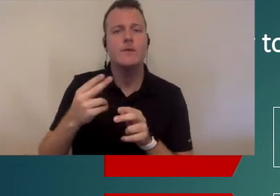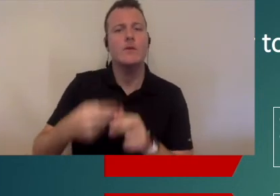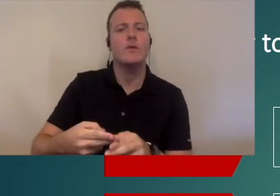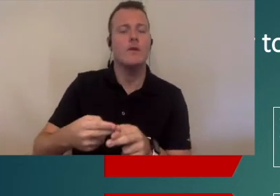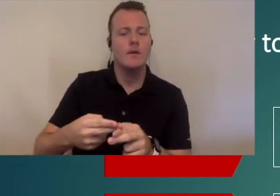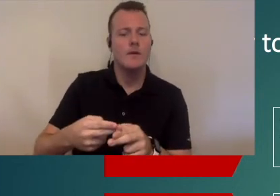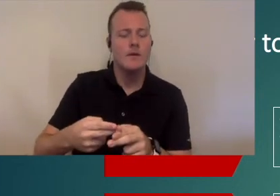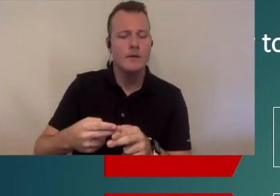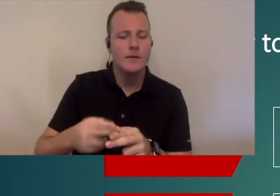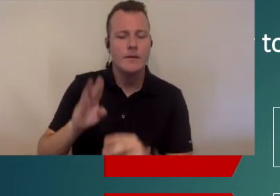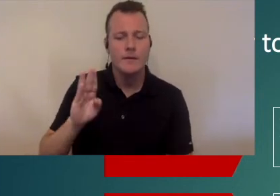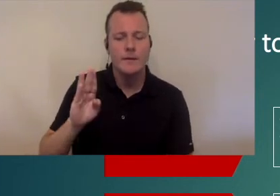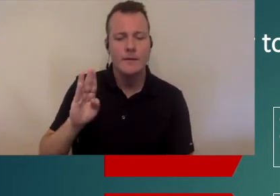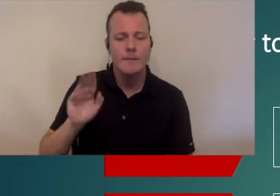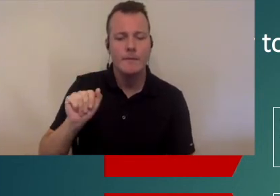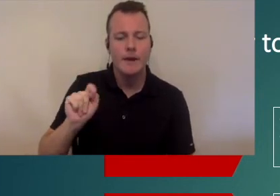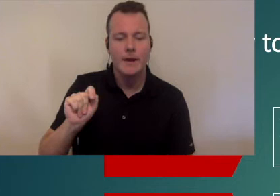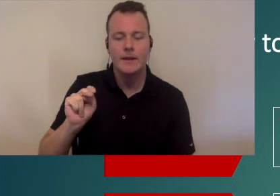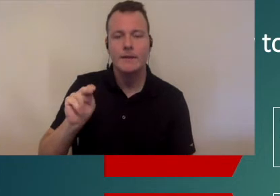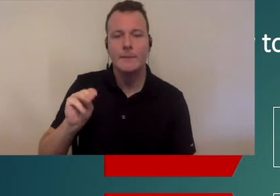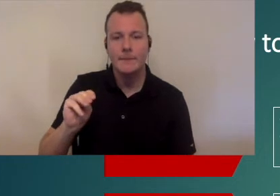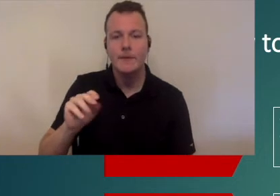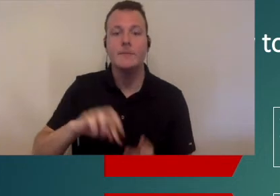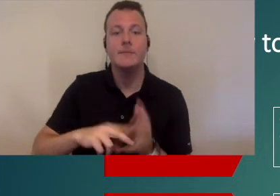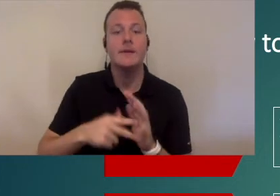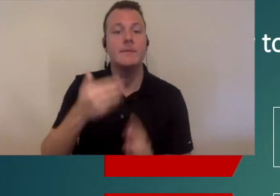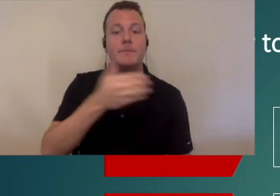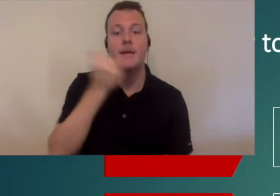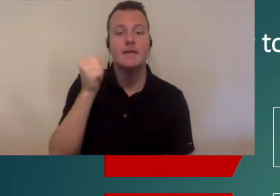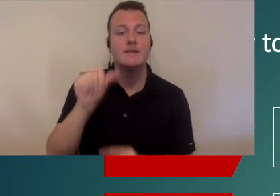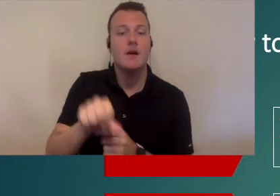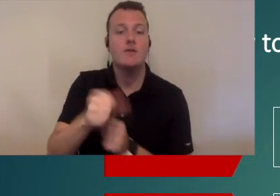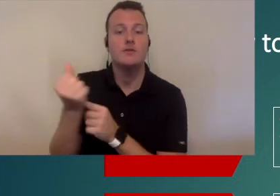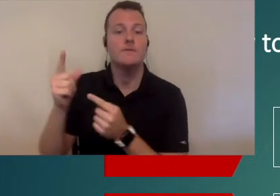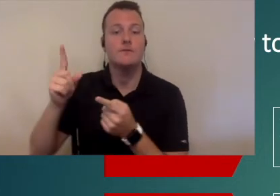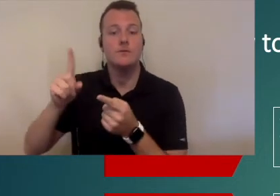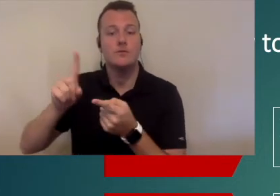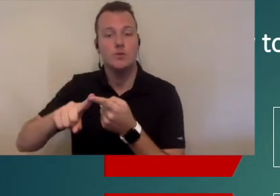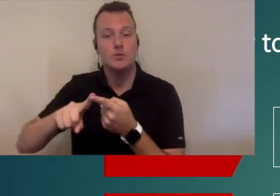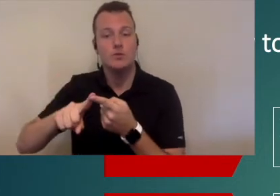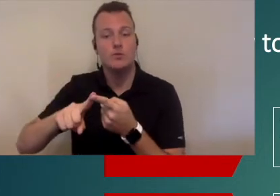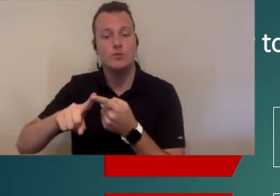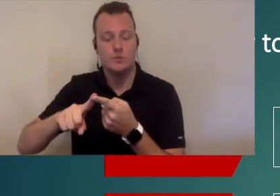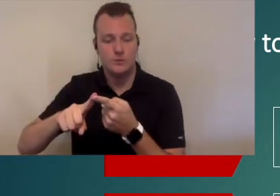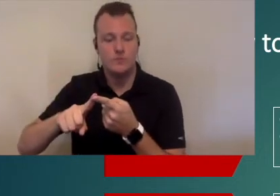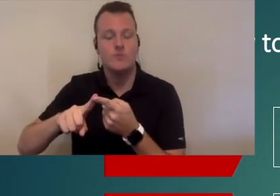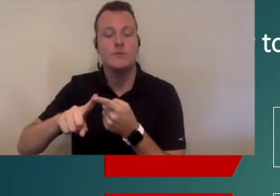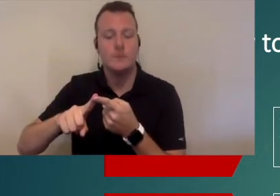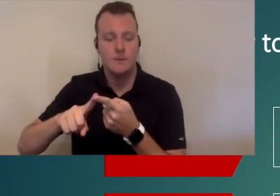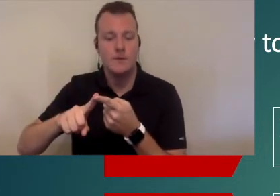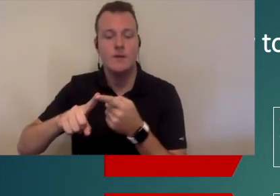they call your BATNA, which is your best alternative to a negotiated agreement. So